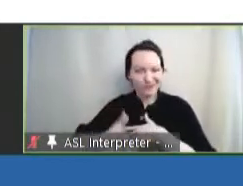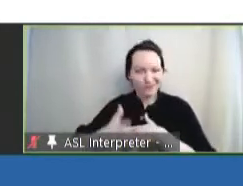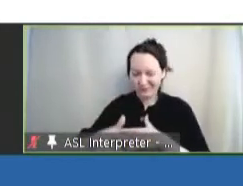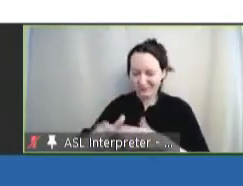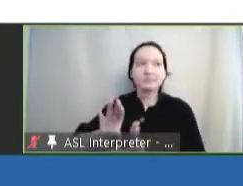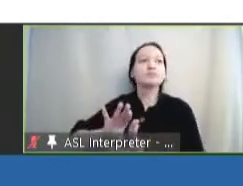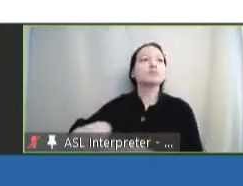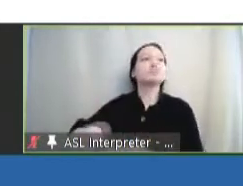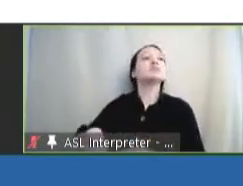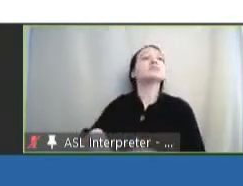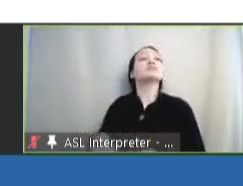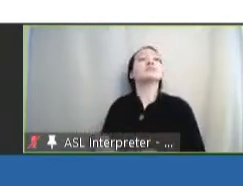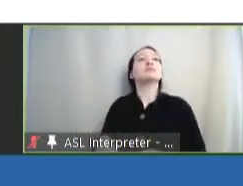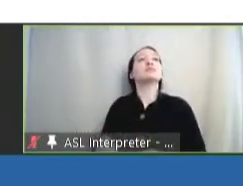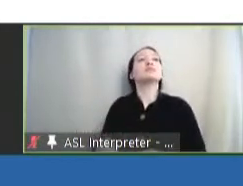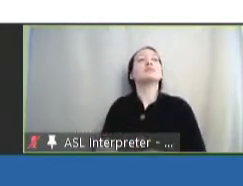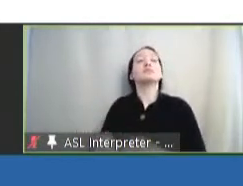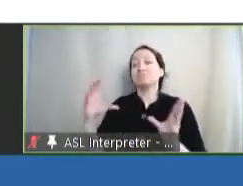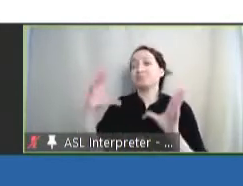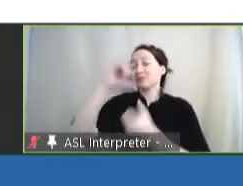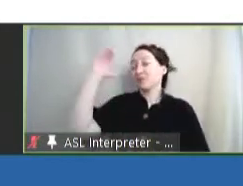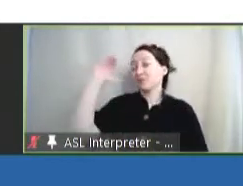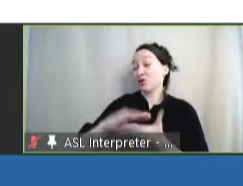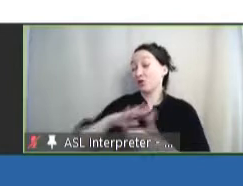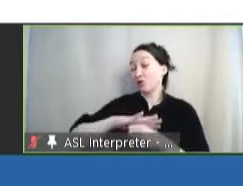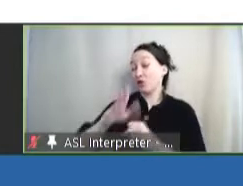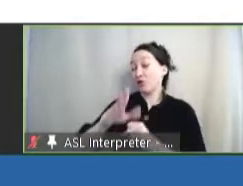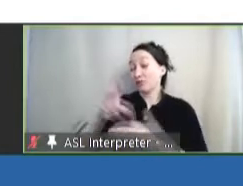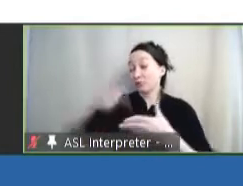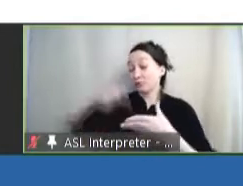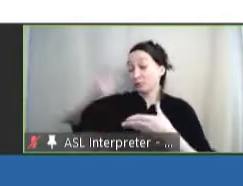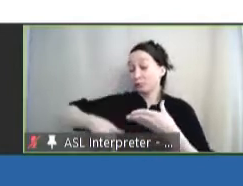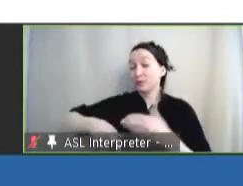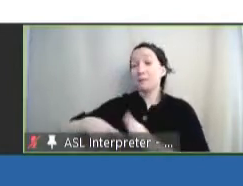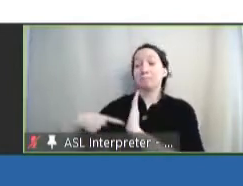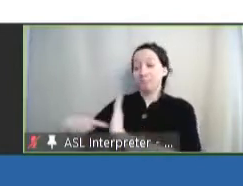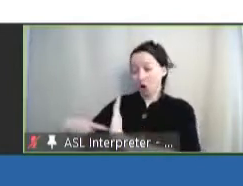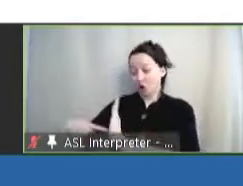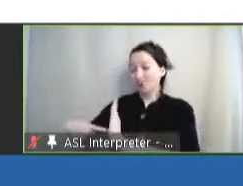We then estimated the reduction in COVID-19 outcomes between the model of vaccinations